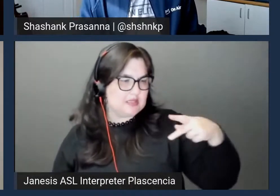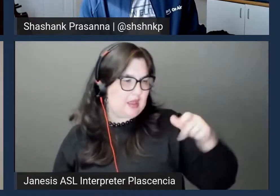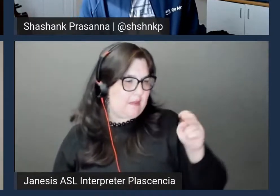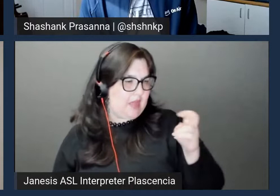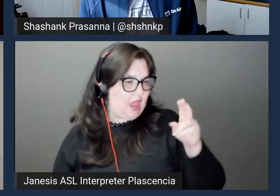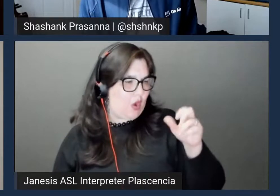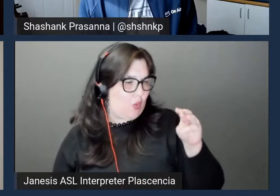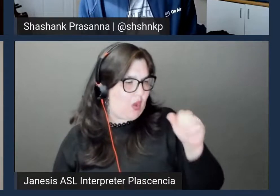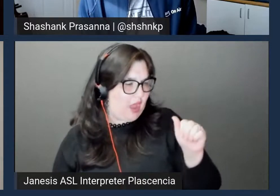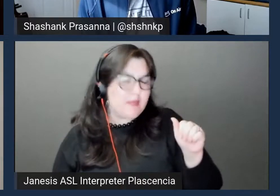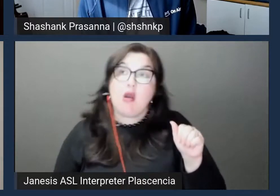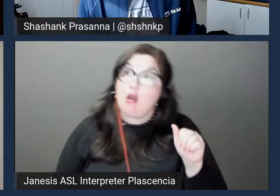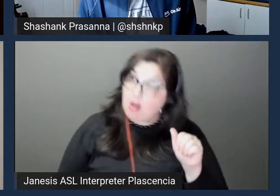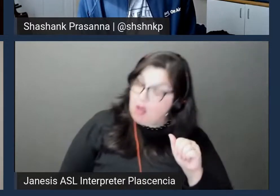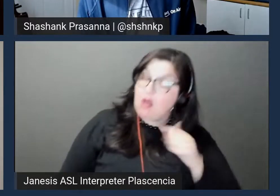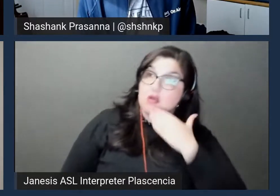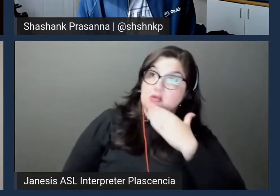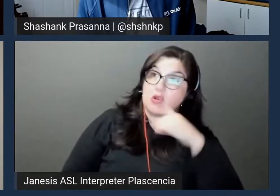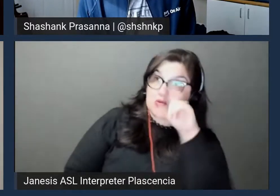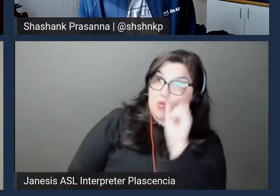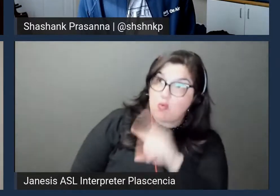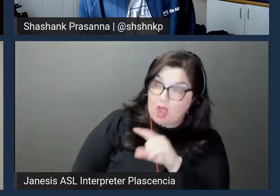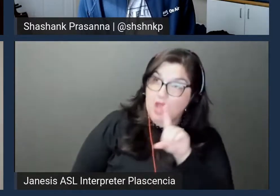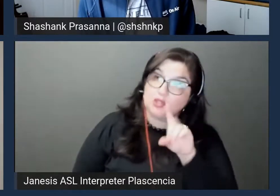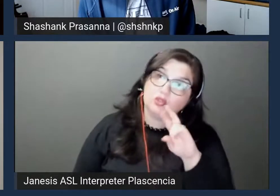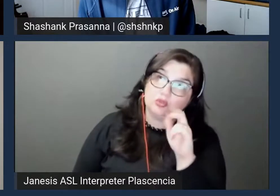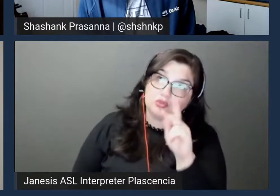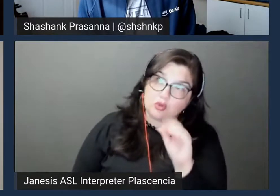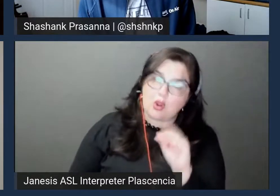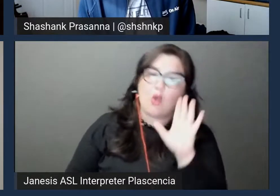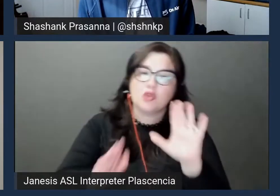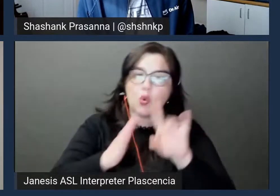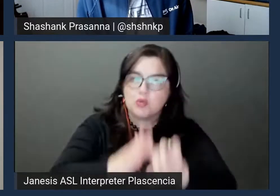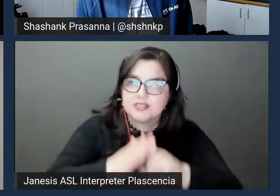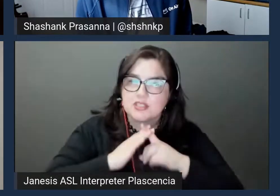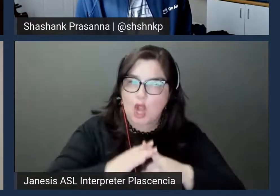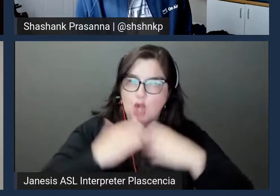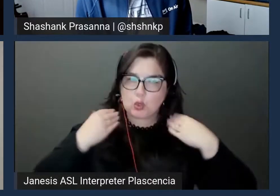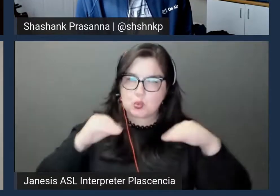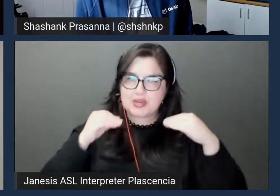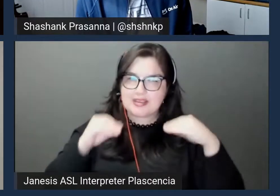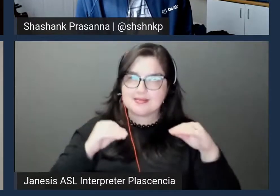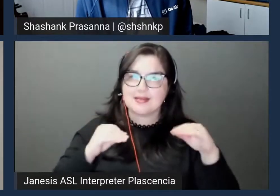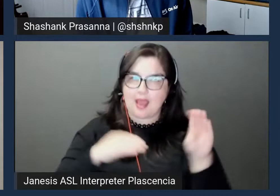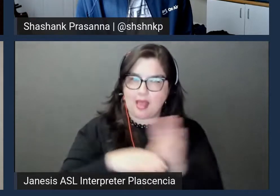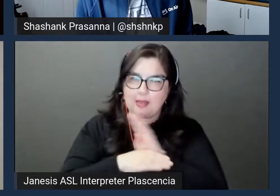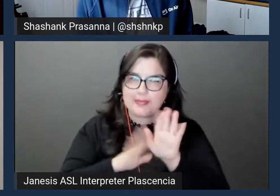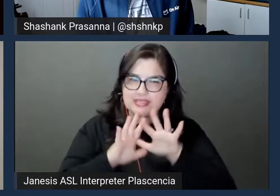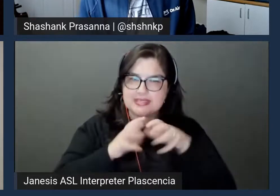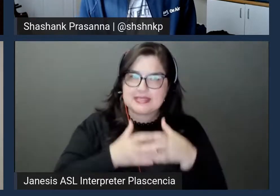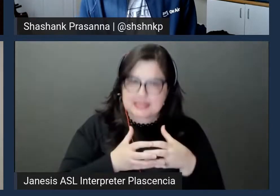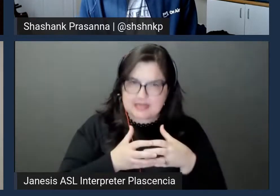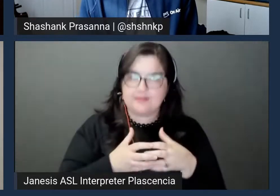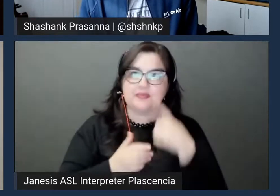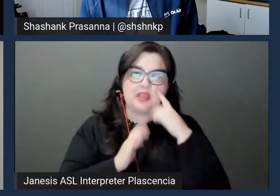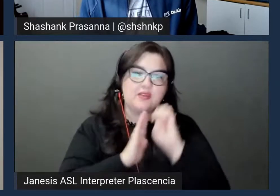Let me give you some examples. So let's start with a retail industry. So we have retail customers such as Phillips 66